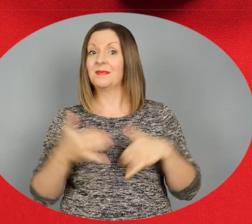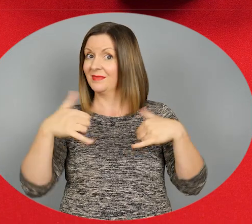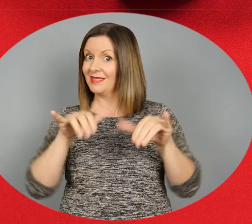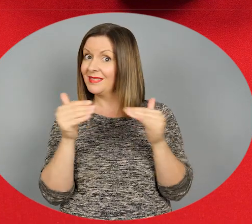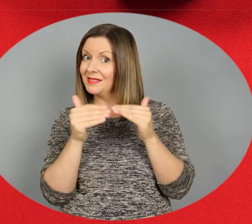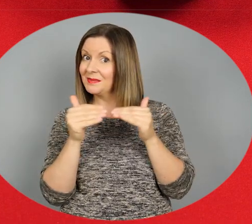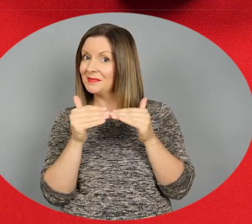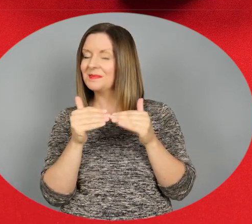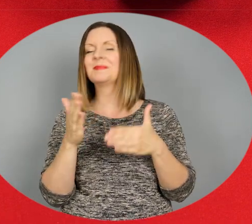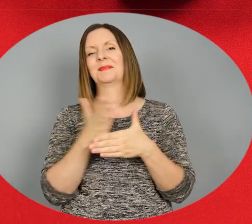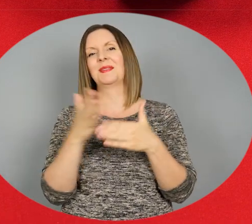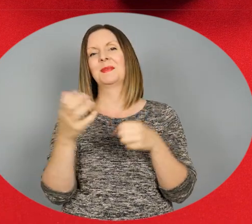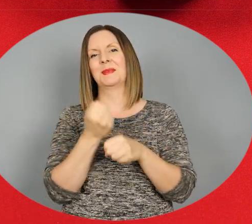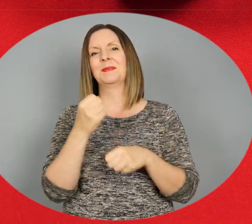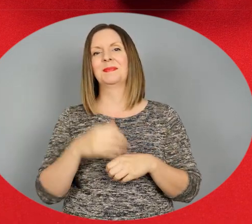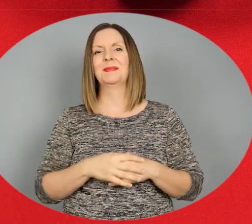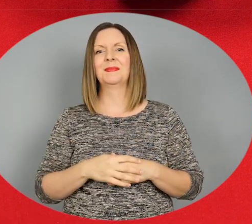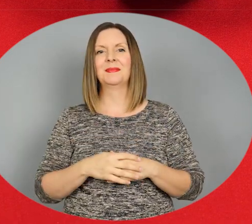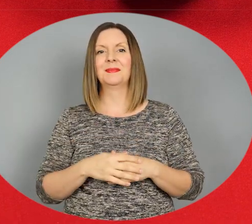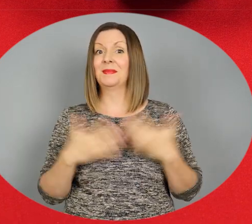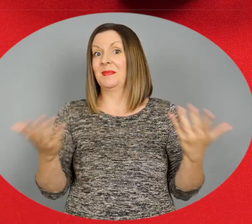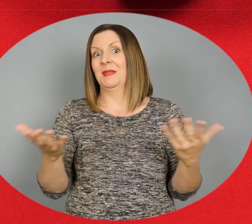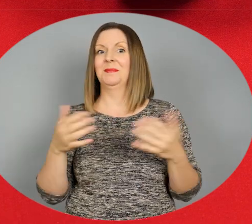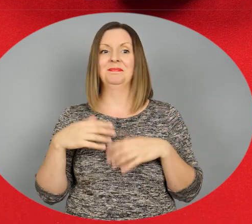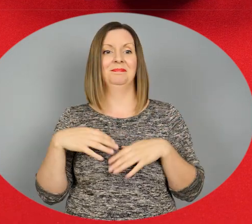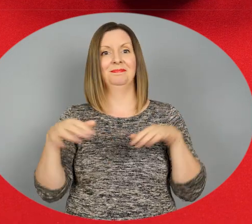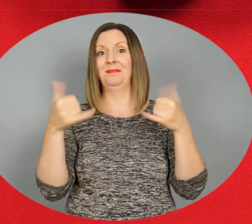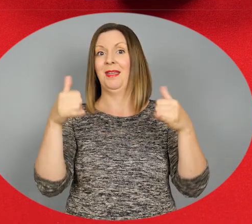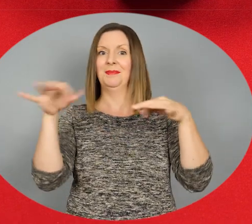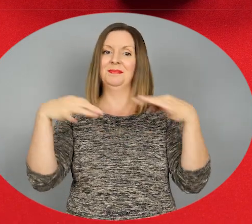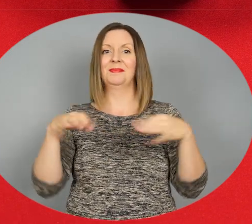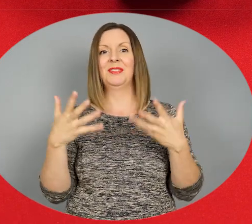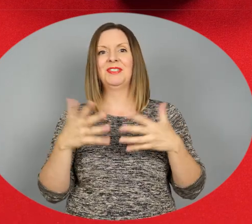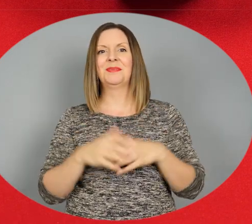wins. And if there’s still a tie, the tied players share the victory. And that’s how